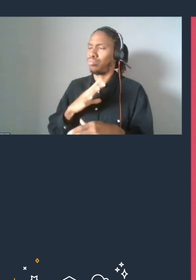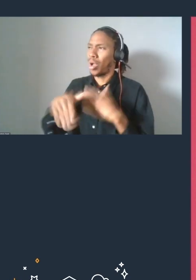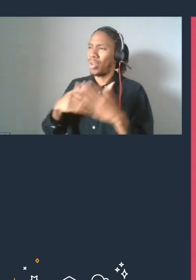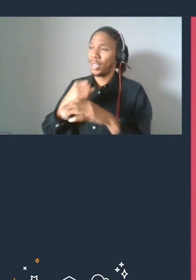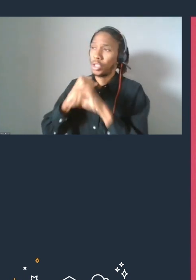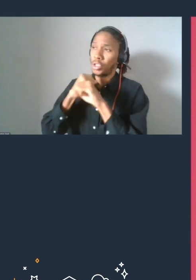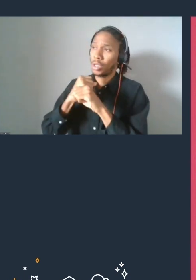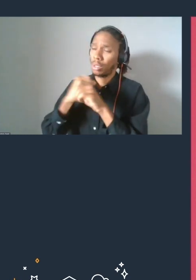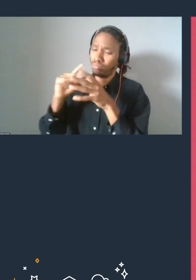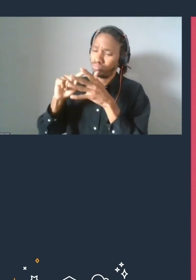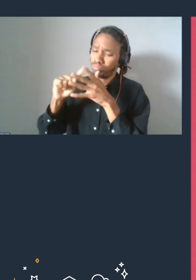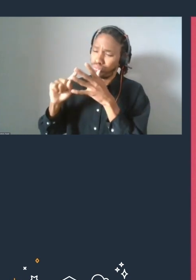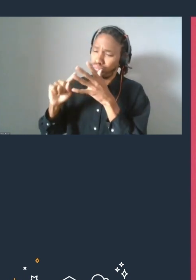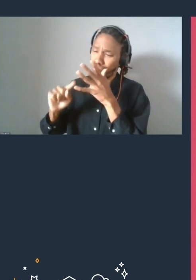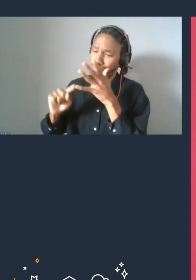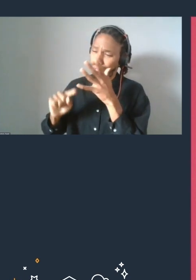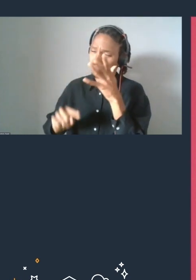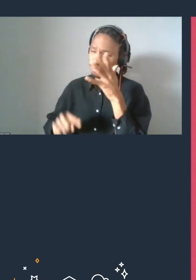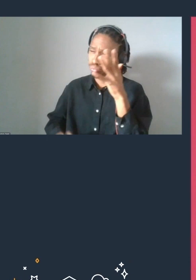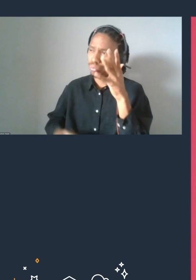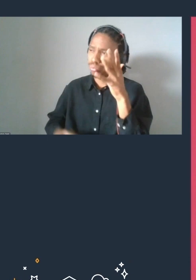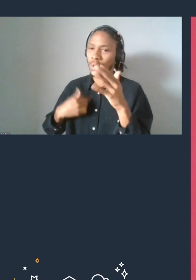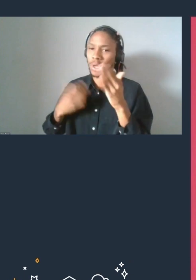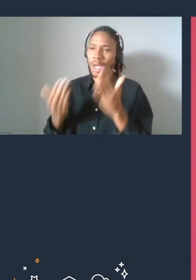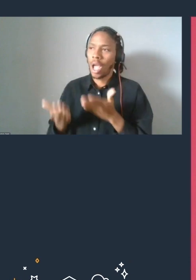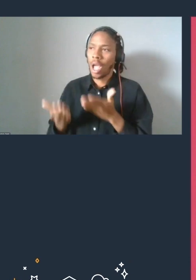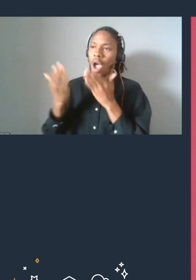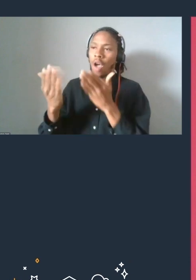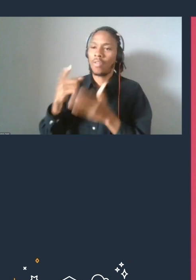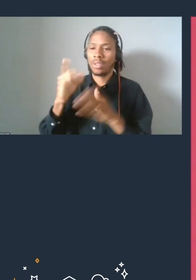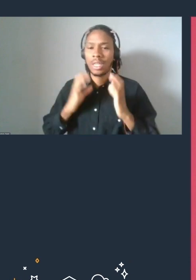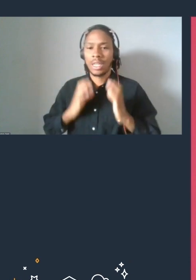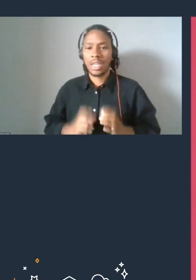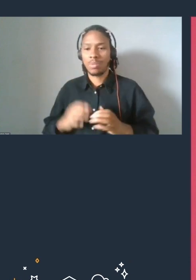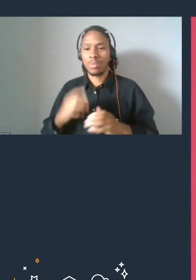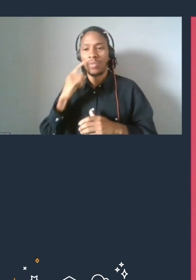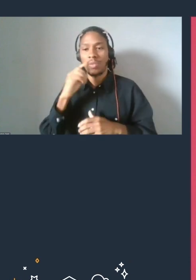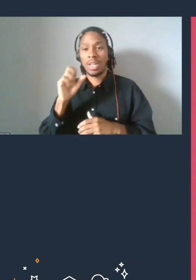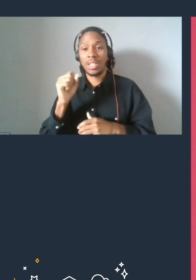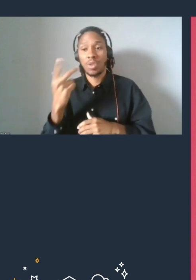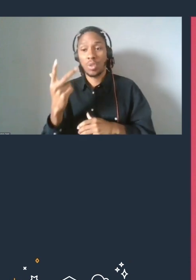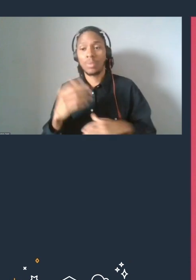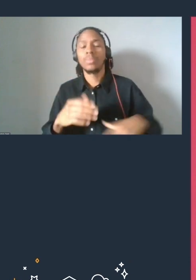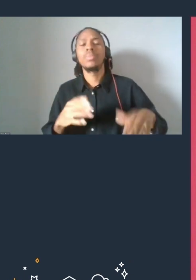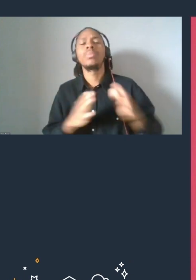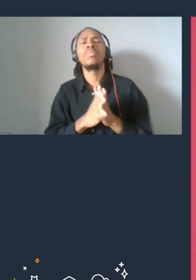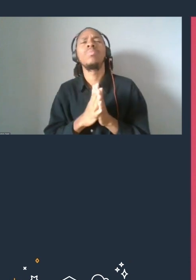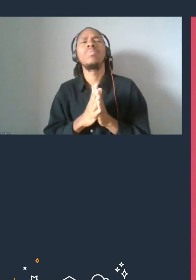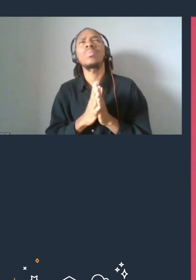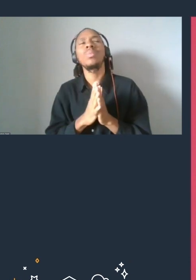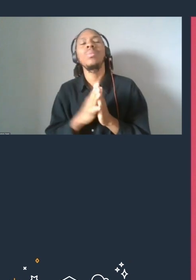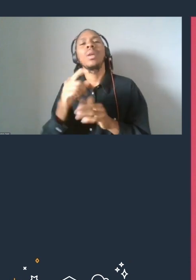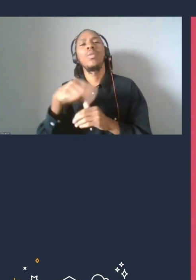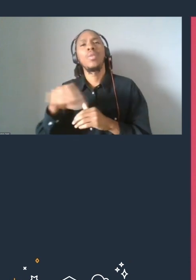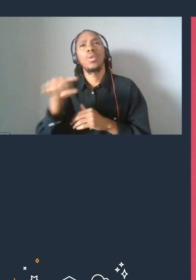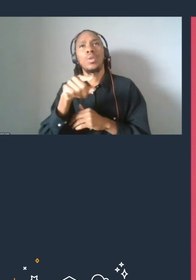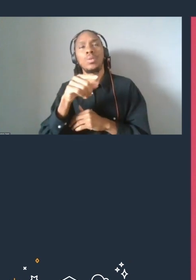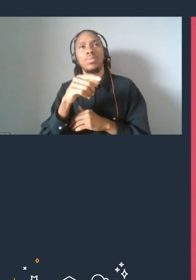that we offer our customers in S3. Now, for those of you watching who, you know, have a,